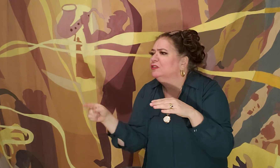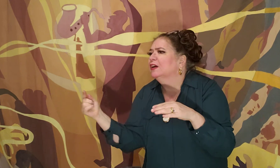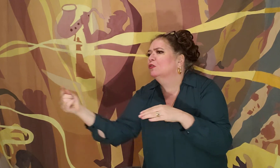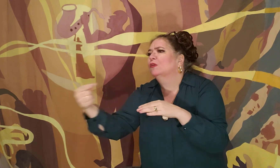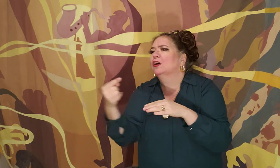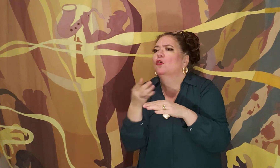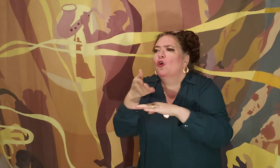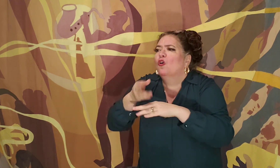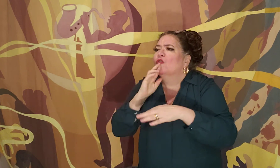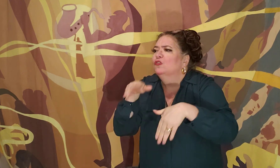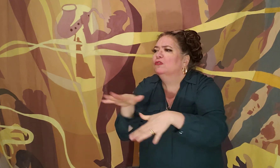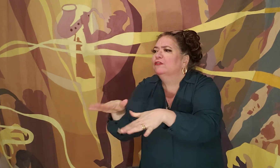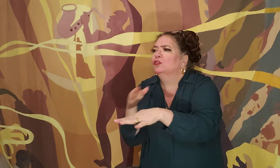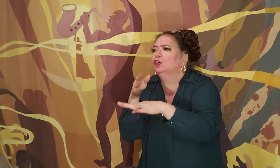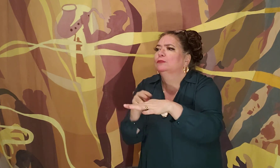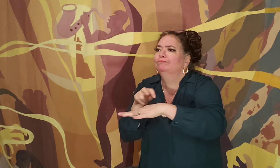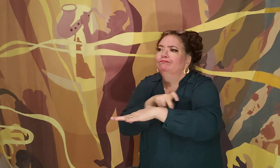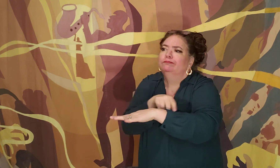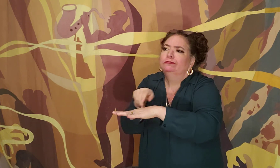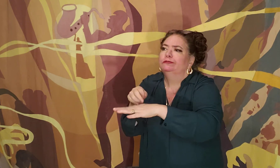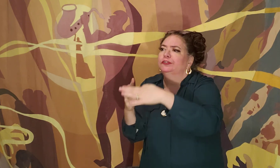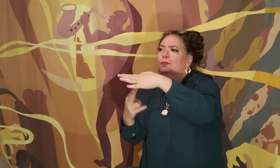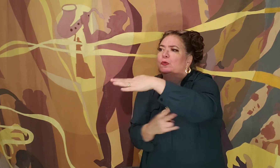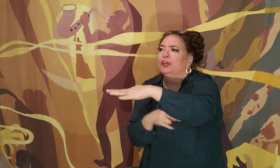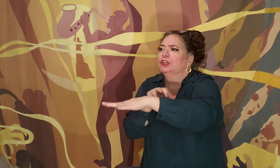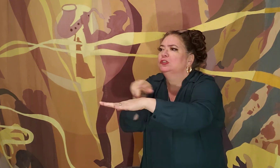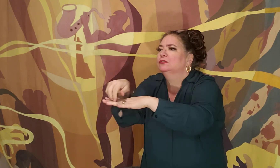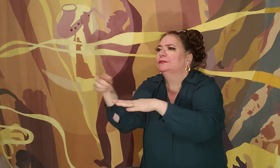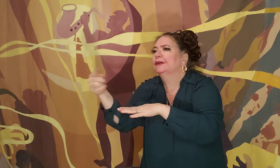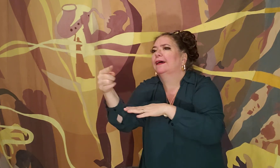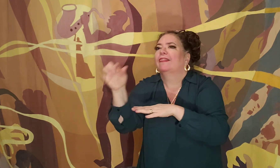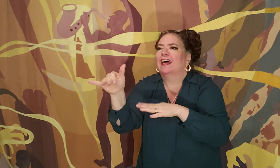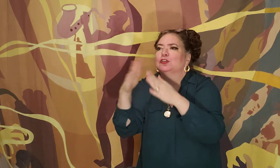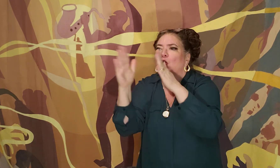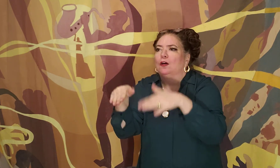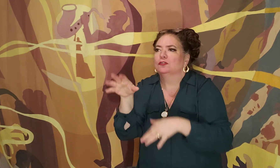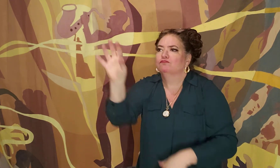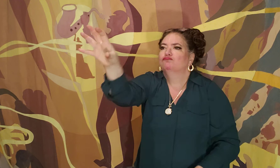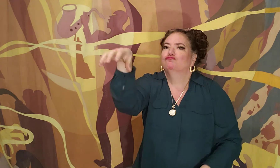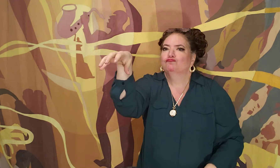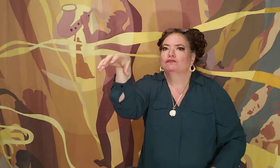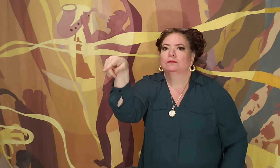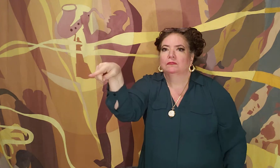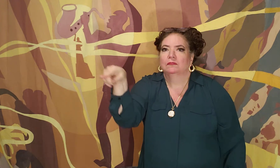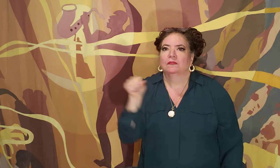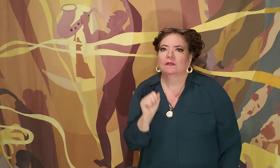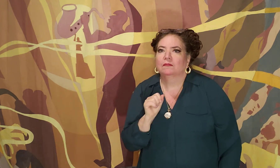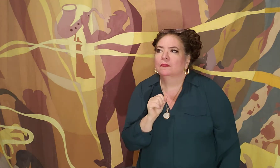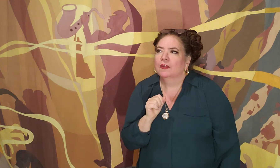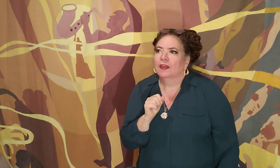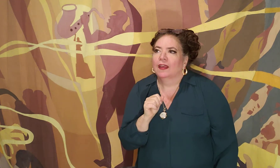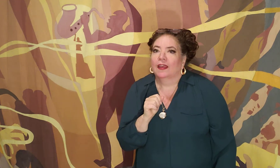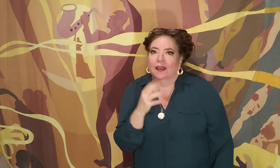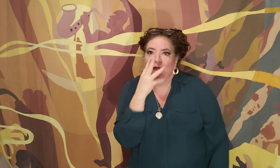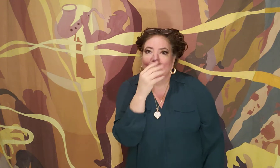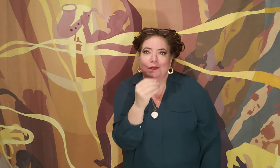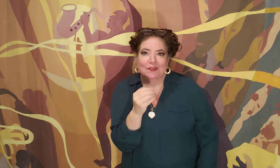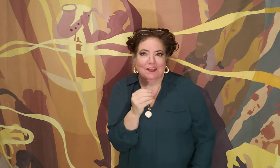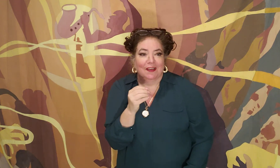down round, over the river to the bridge. Yeah, that's her house." And the wolf is like,